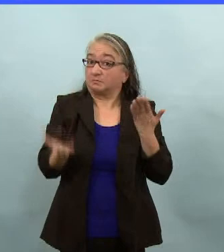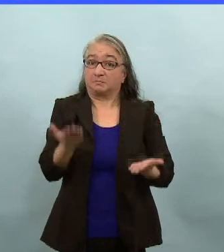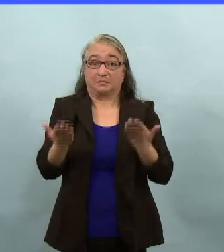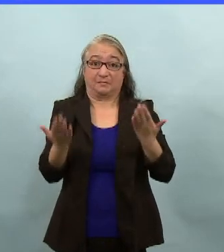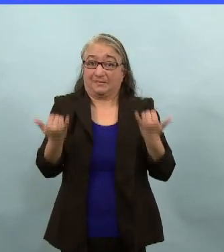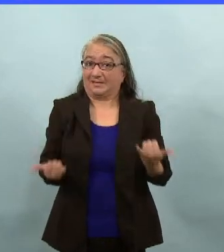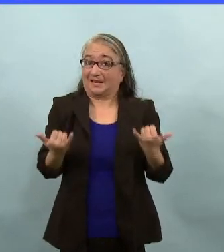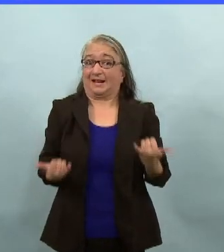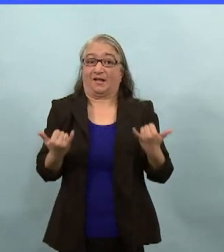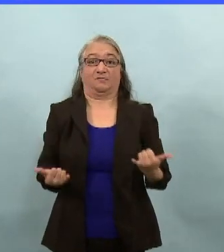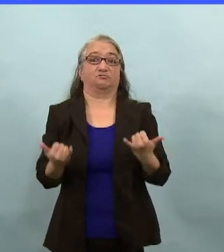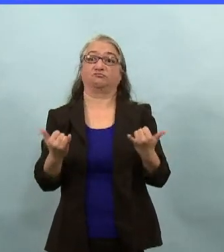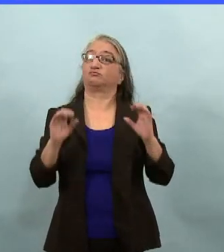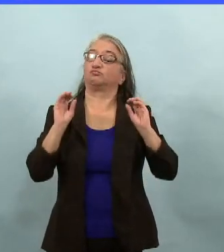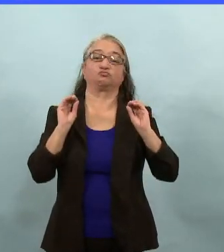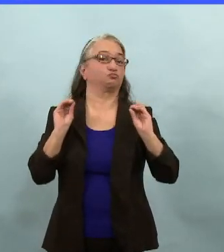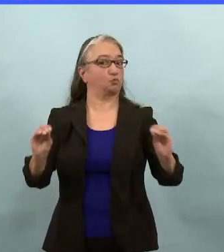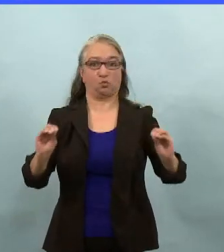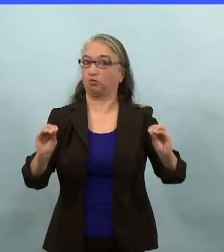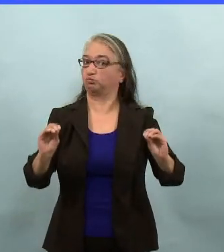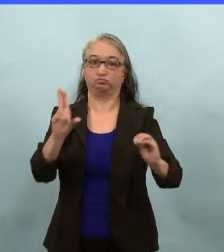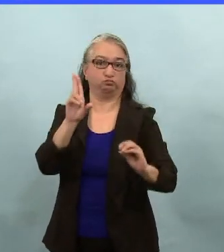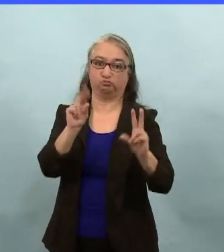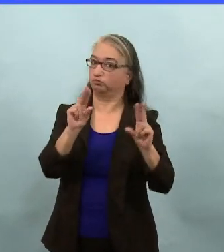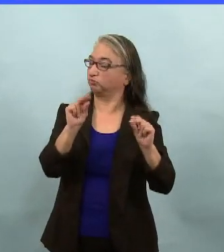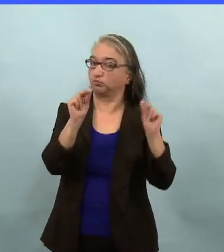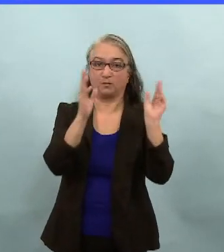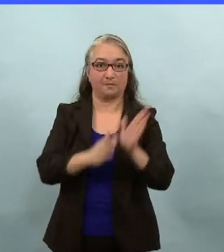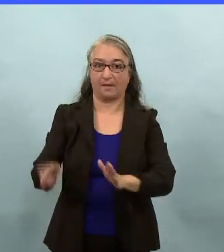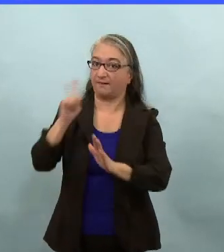it doesn't mean that we won't be looking at ways to